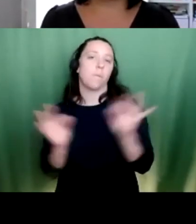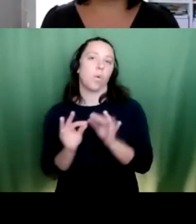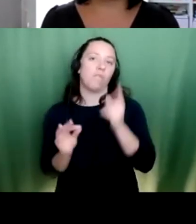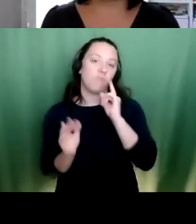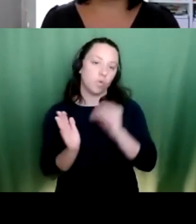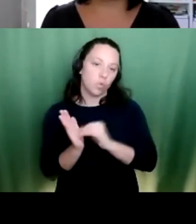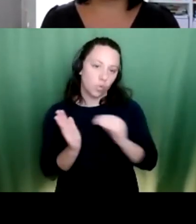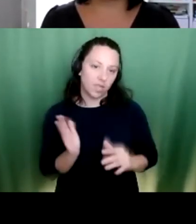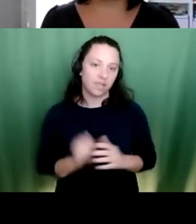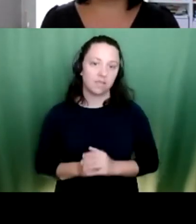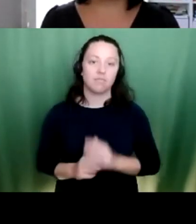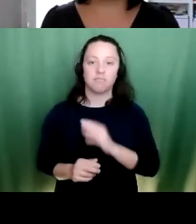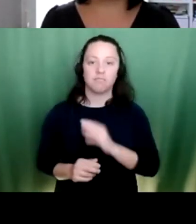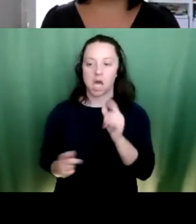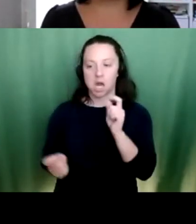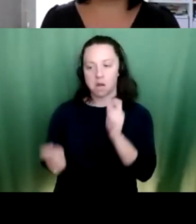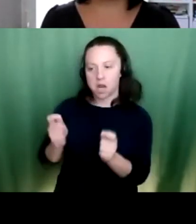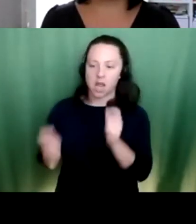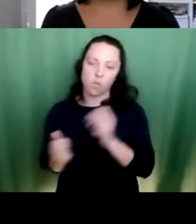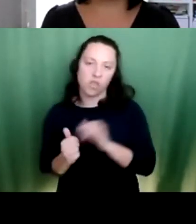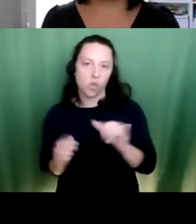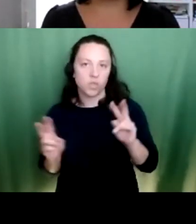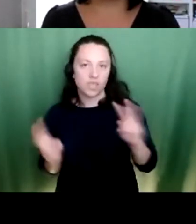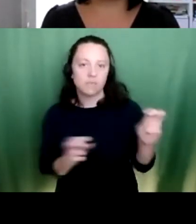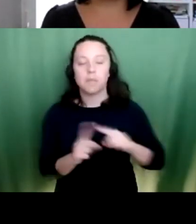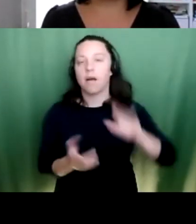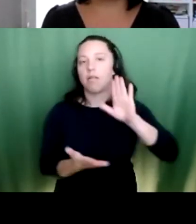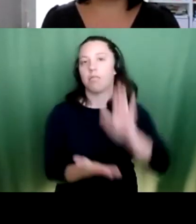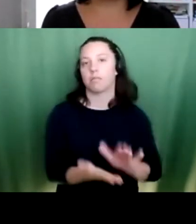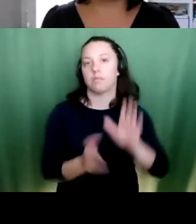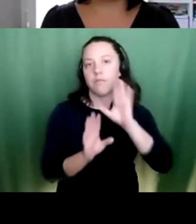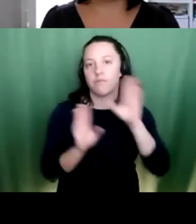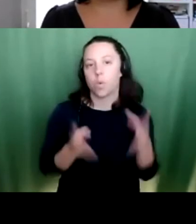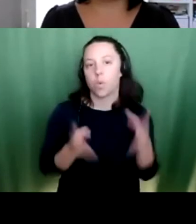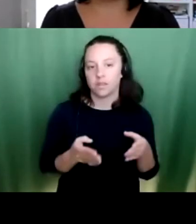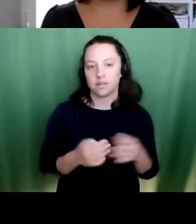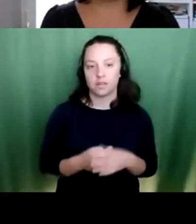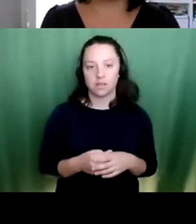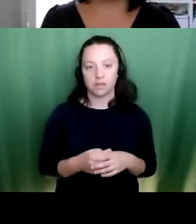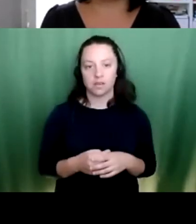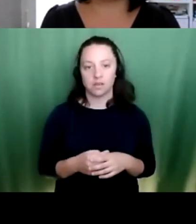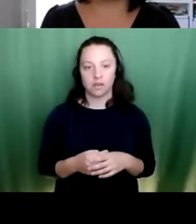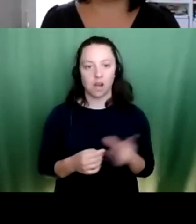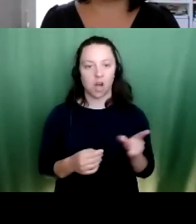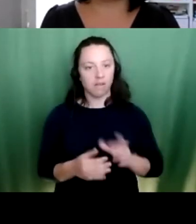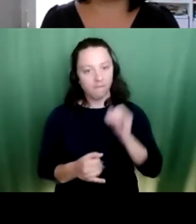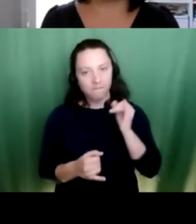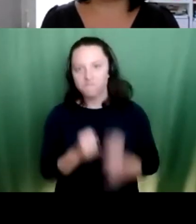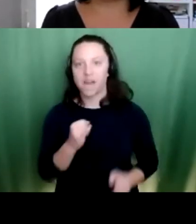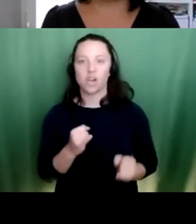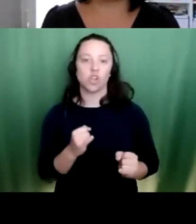and playing with the themes, but less focused on finished final product that looked nice and clean